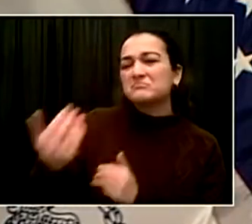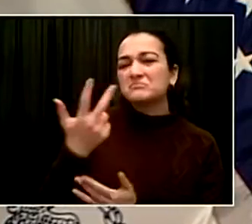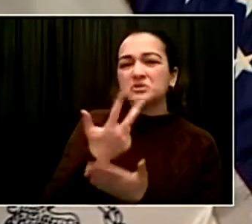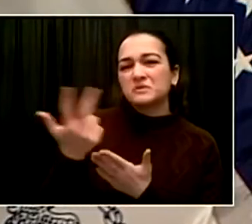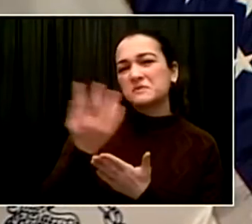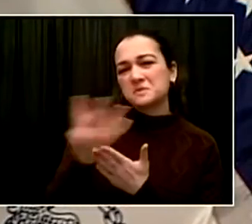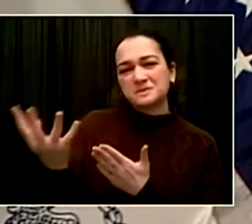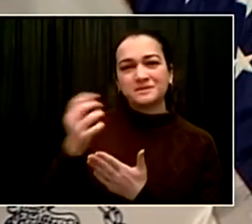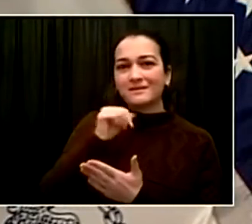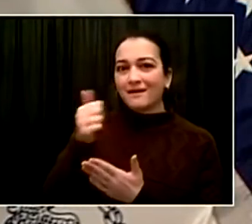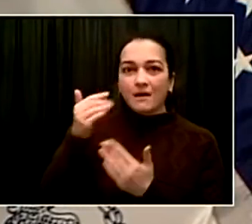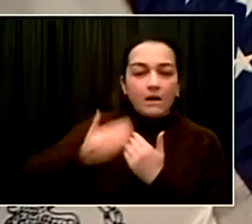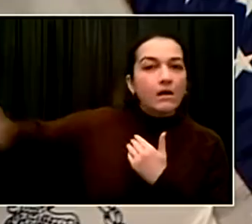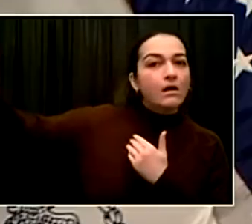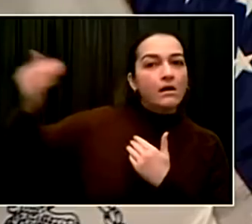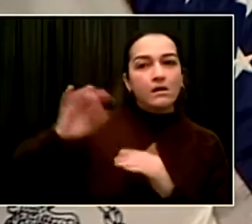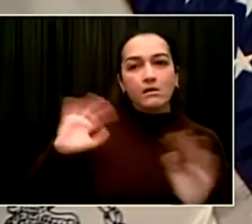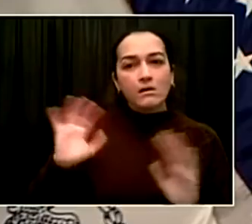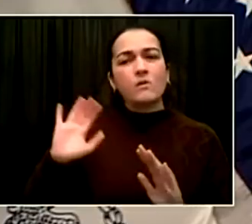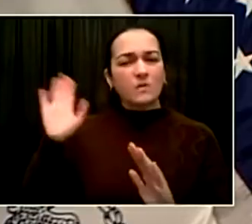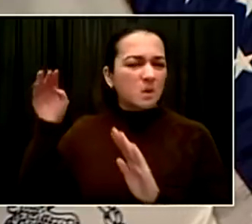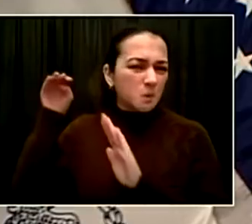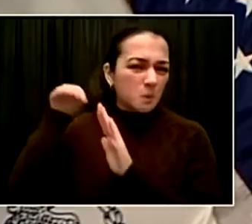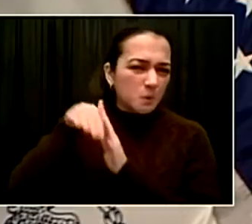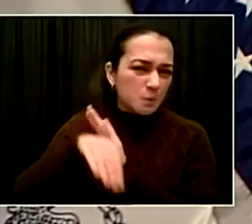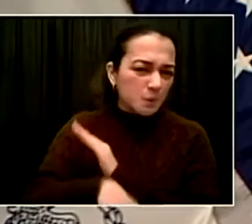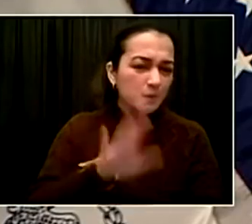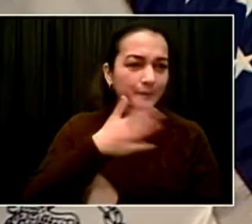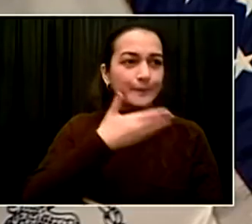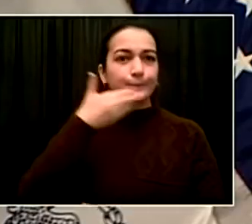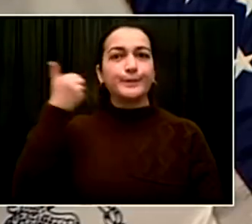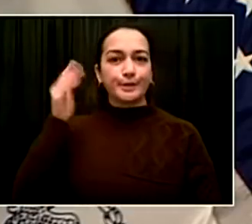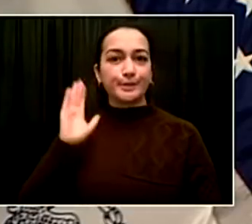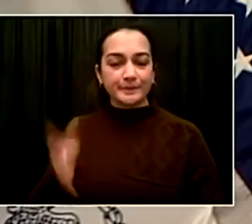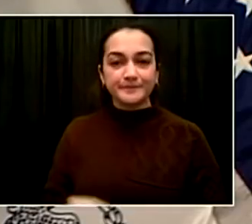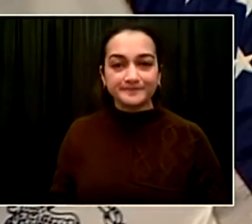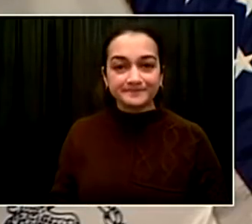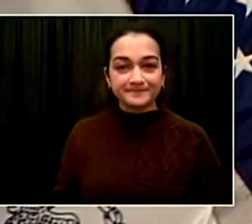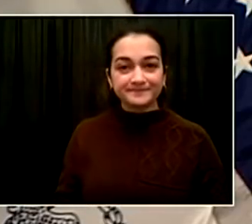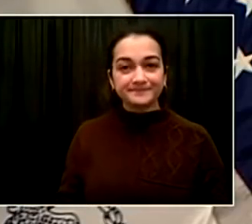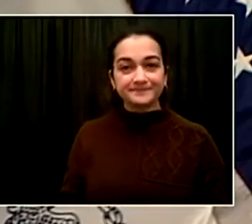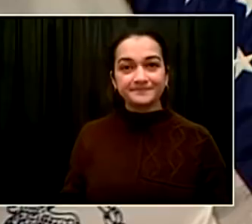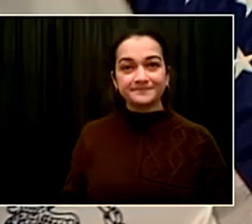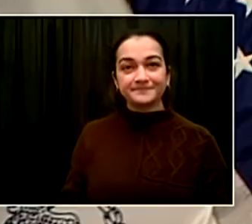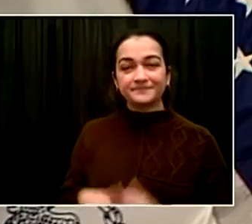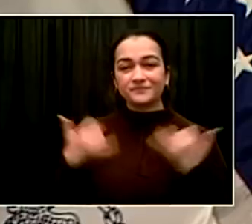START TO DISSIPATE AND THAT'S BASED ON WHAT WE KNOW NOW.